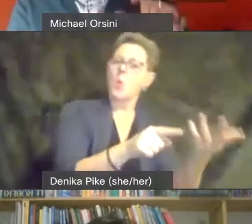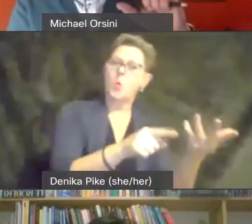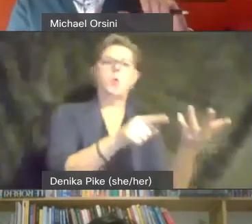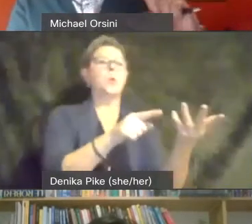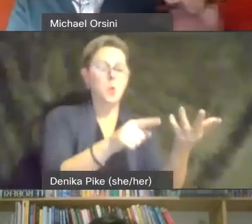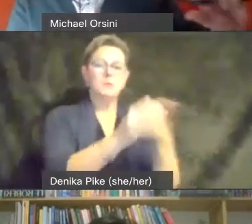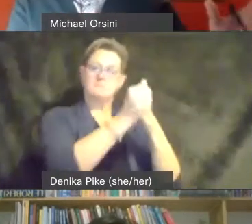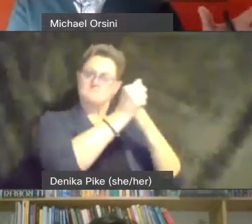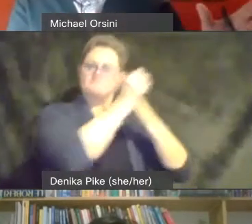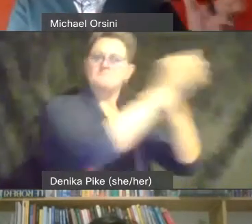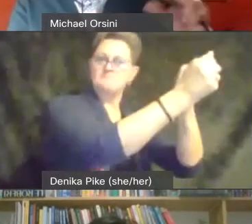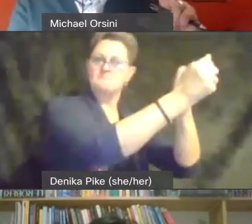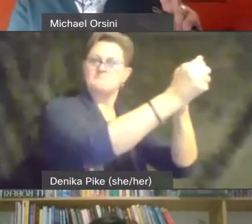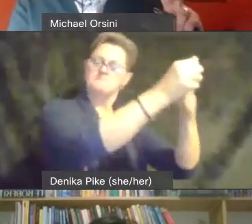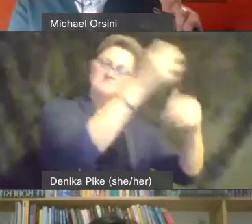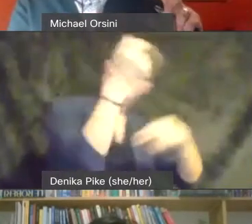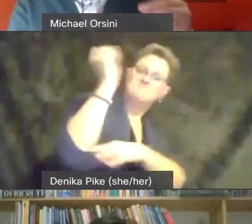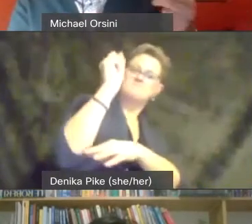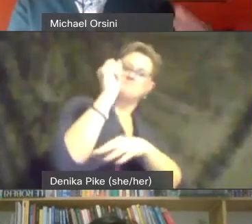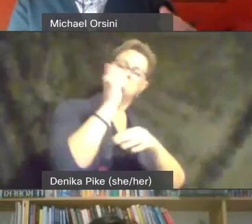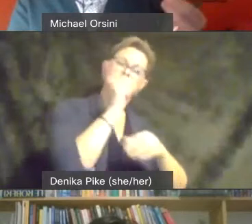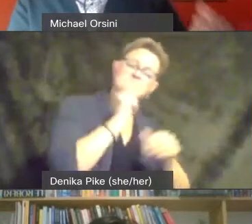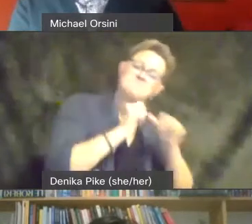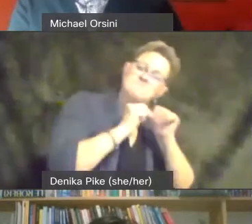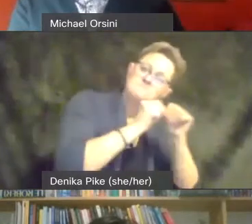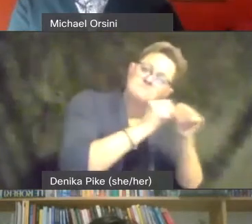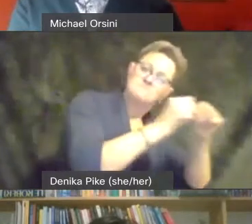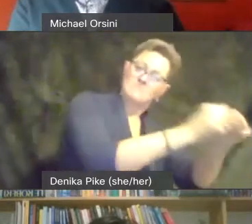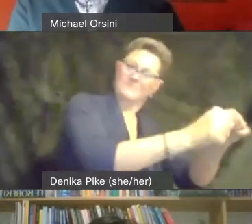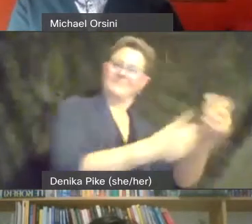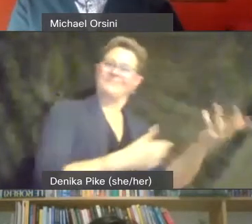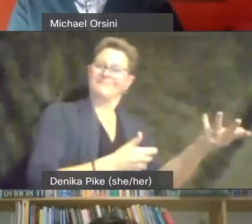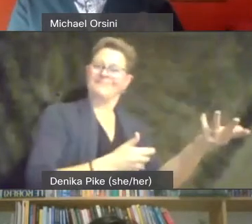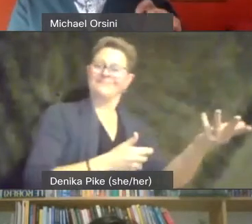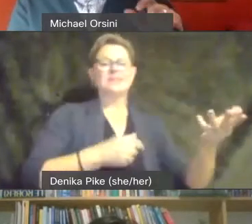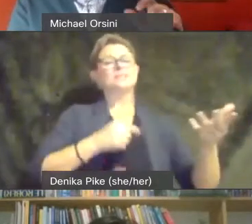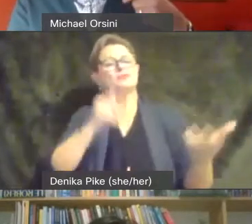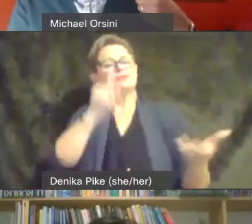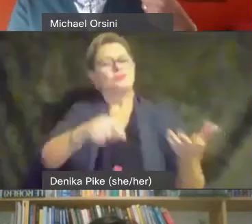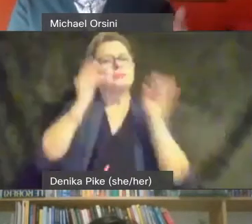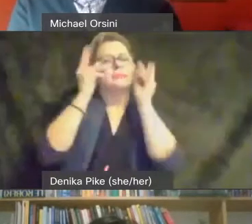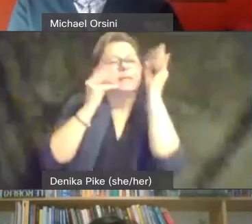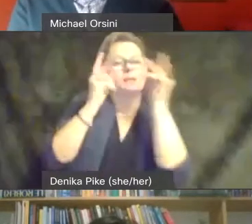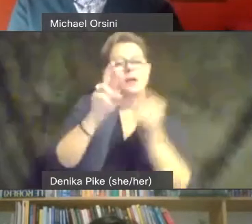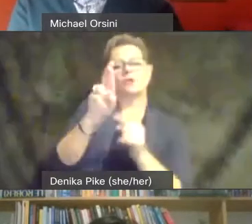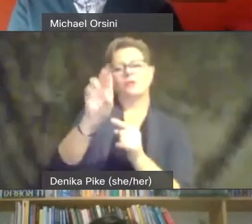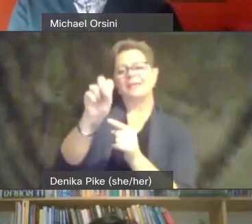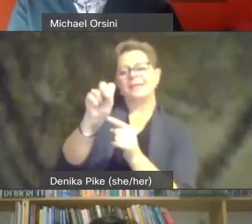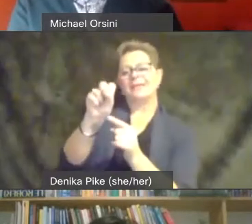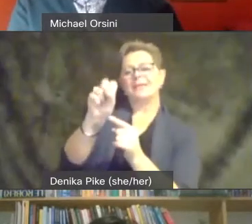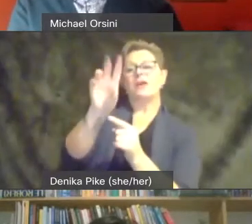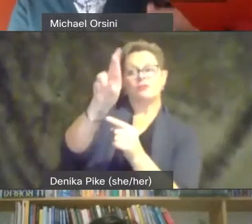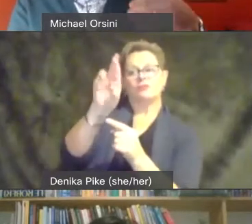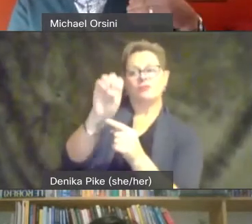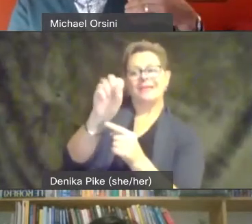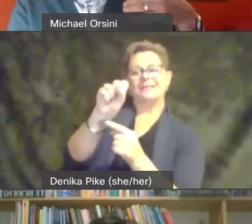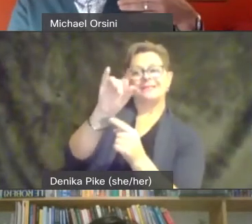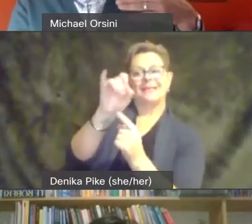Let's not task resilience, but let's try to think about it critically. Let's try to resist conventional definitions because it means.